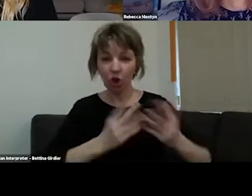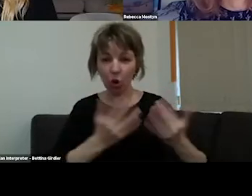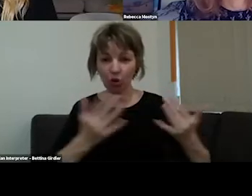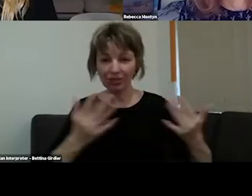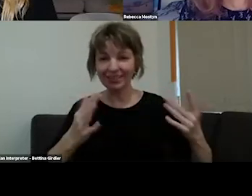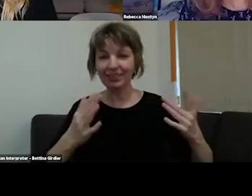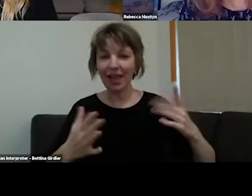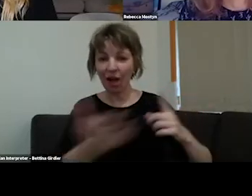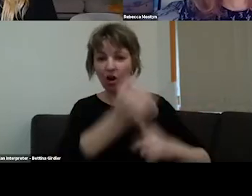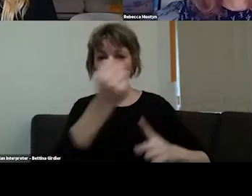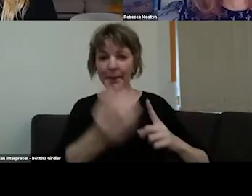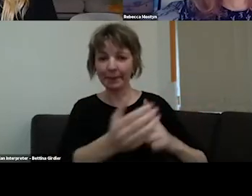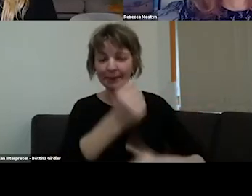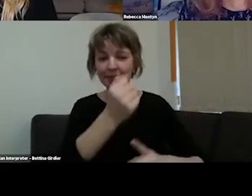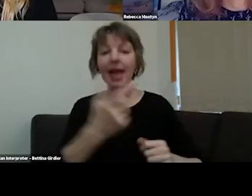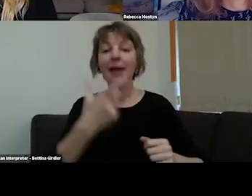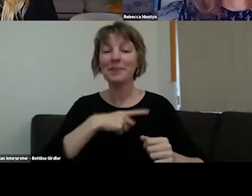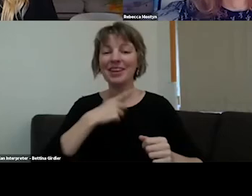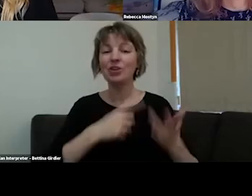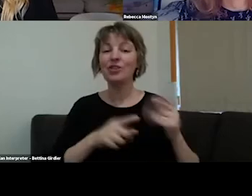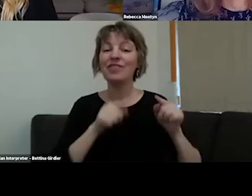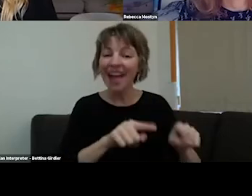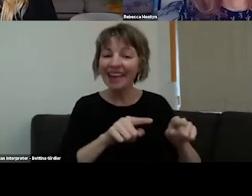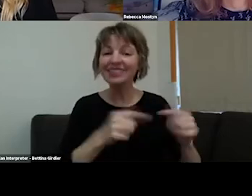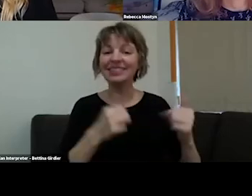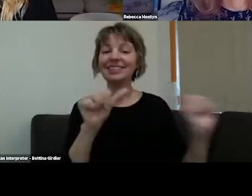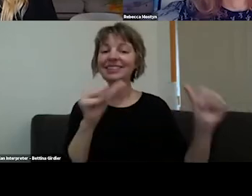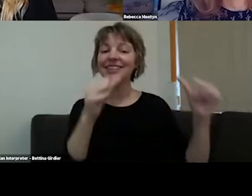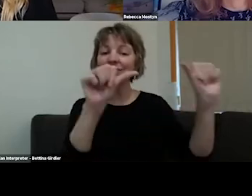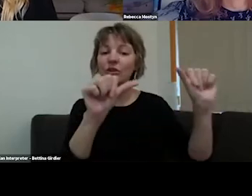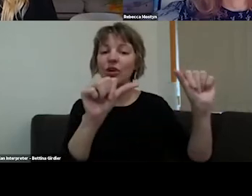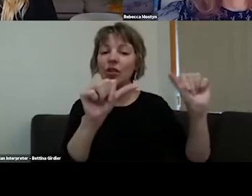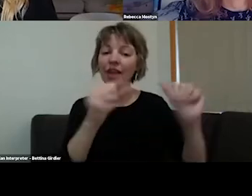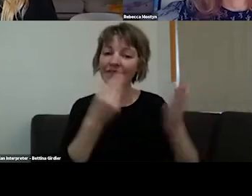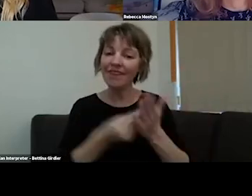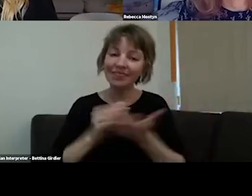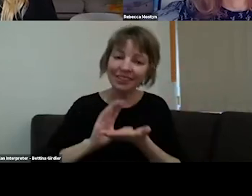and it was actually due to the success of that that they actually funded the ongoing funding for this program to continue.